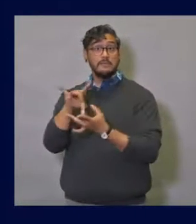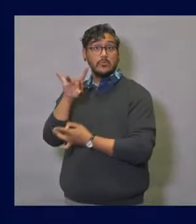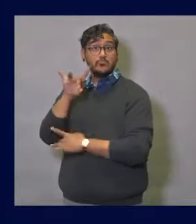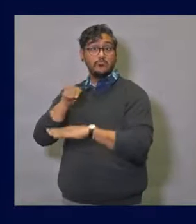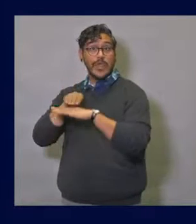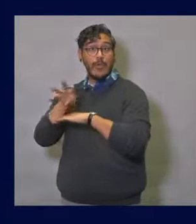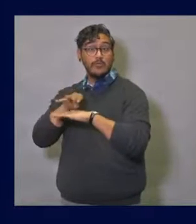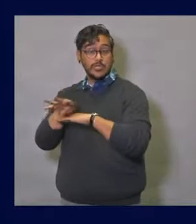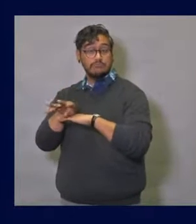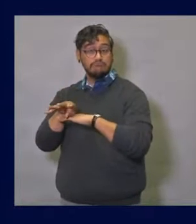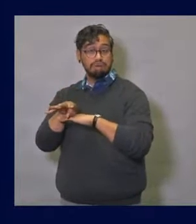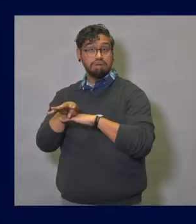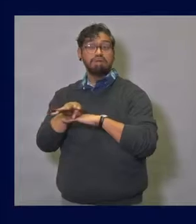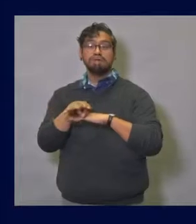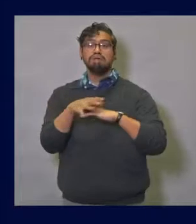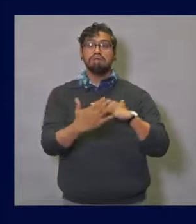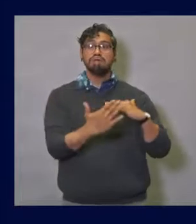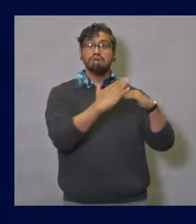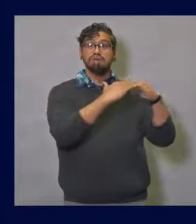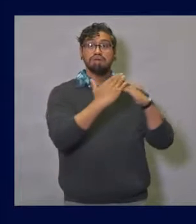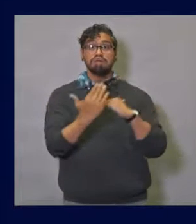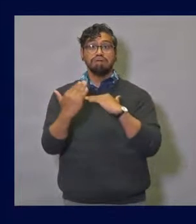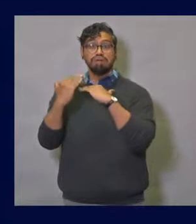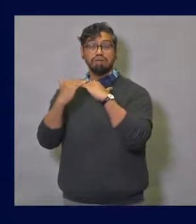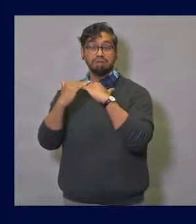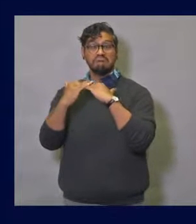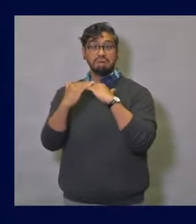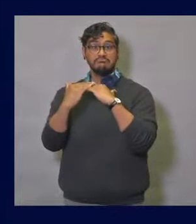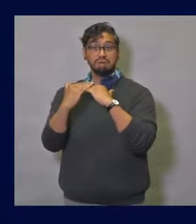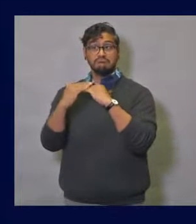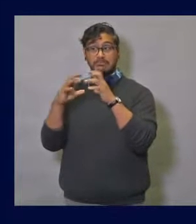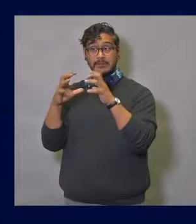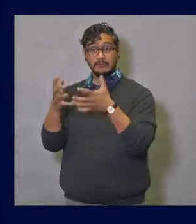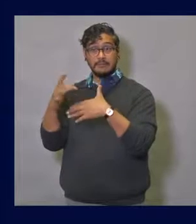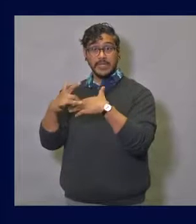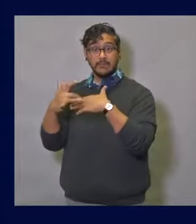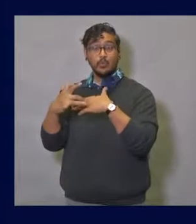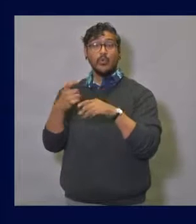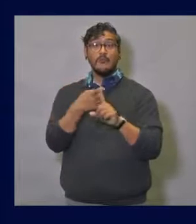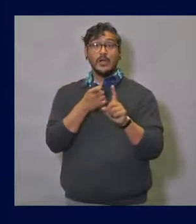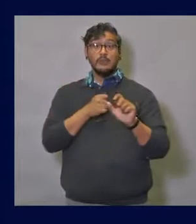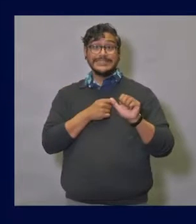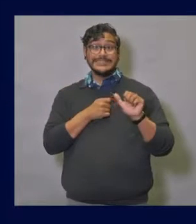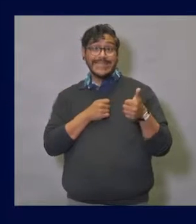AND SPIRITUAL COUNSELING, WE ARE